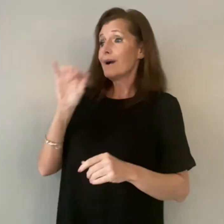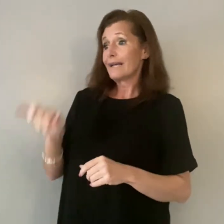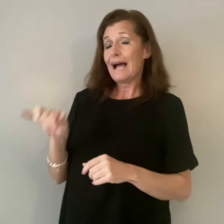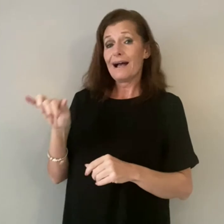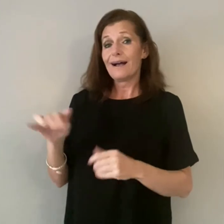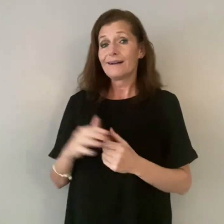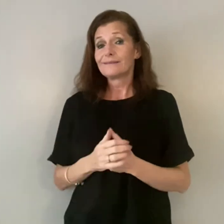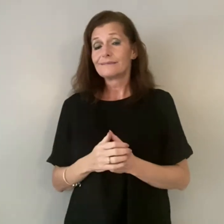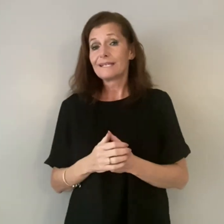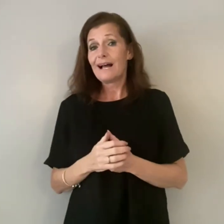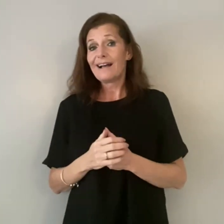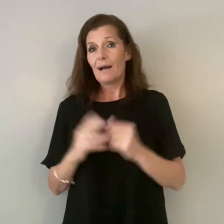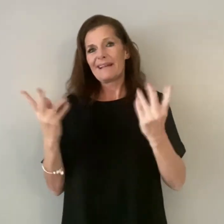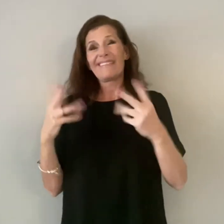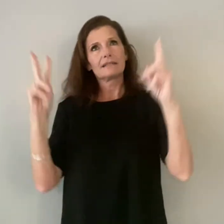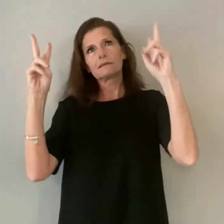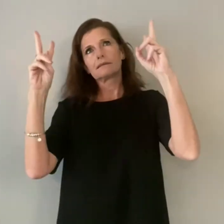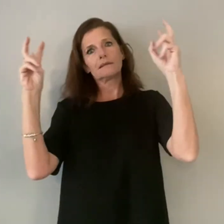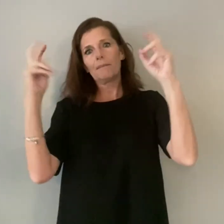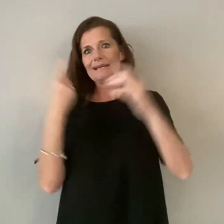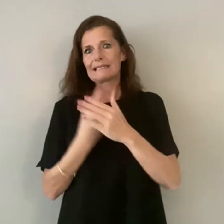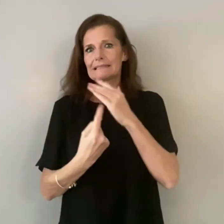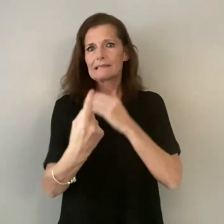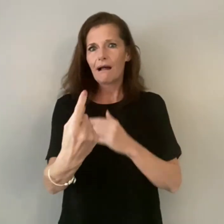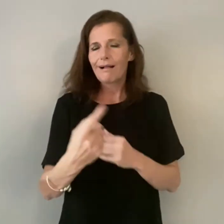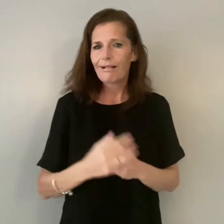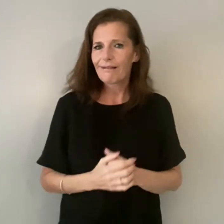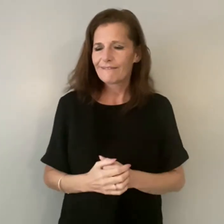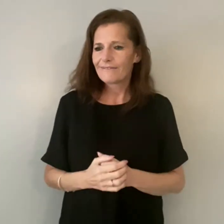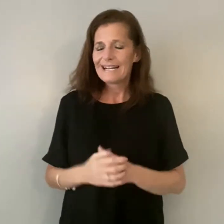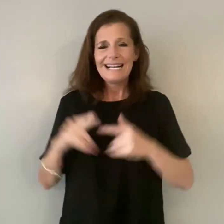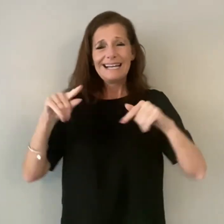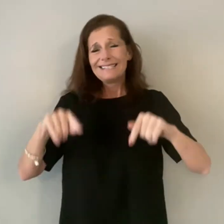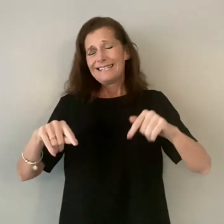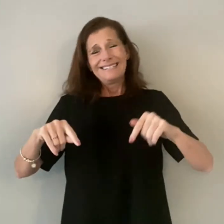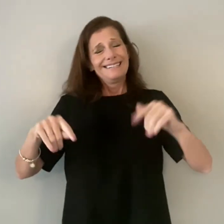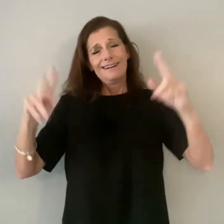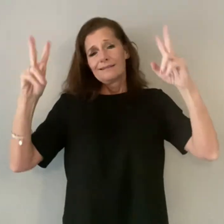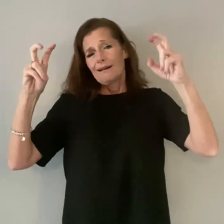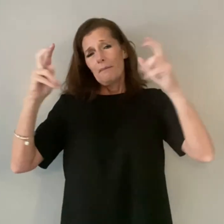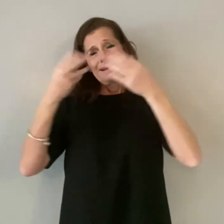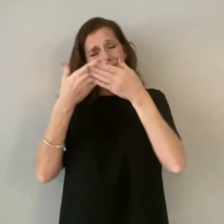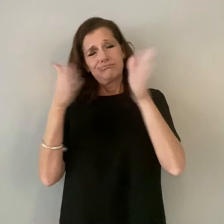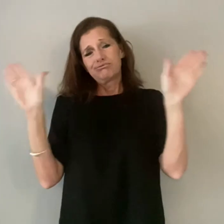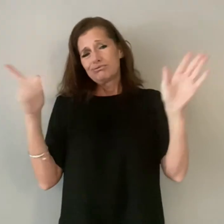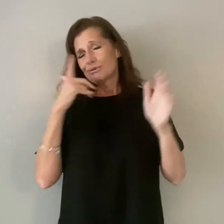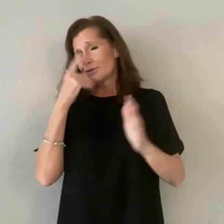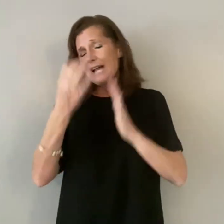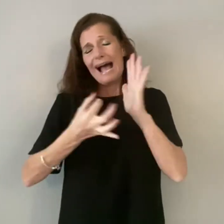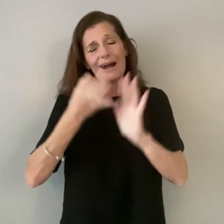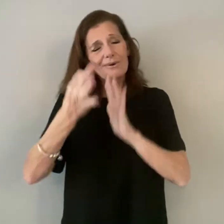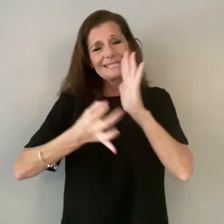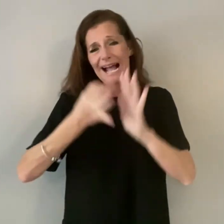Yeah onboarding. That's a whole other topic and I mean, this is so huge, this topic you could be here for hours,